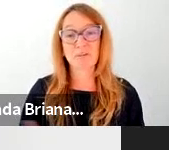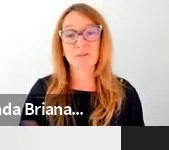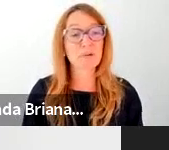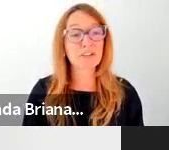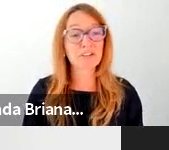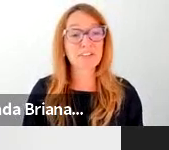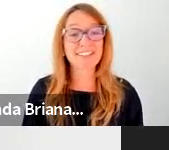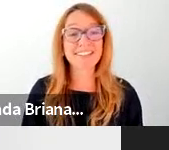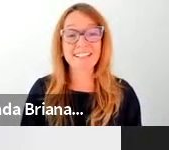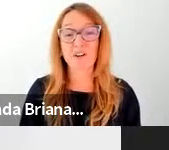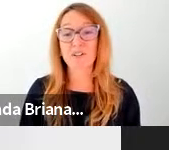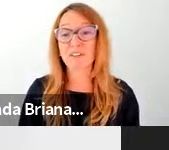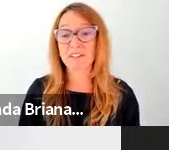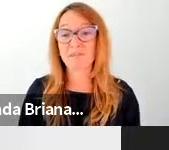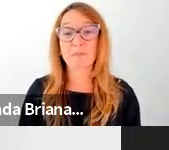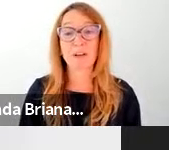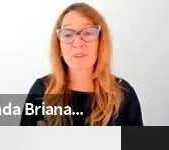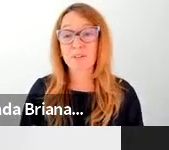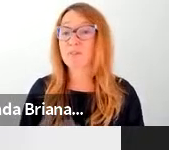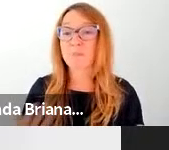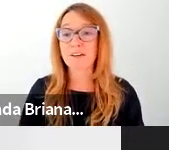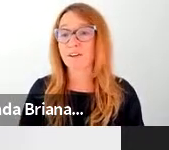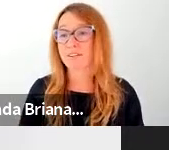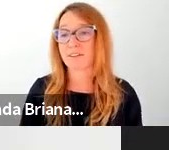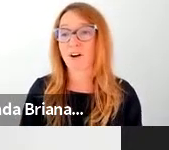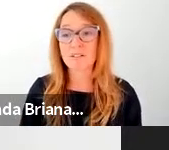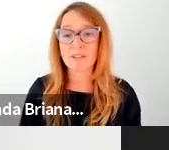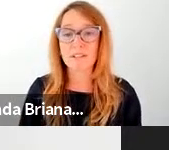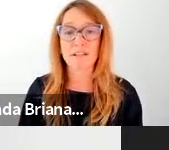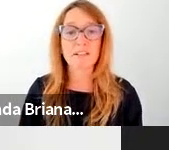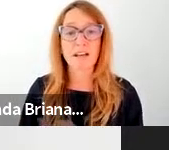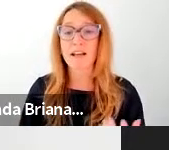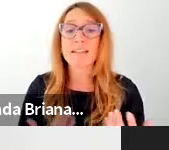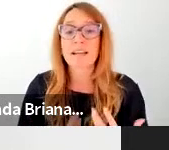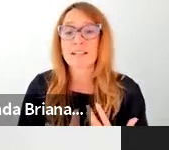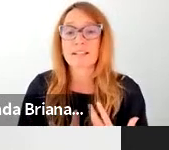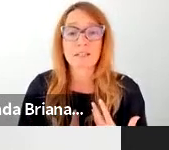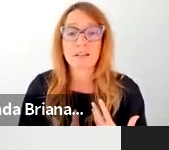A reminder it takes all of us from every background. All of us. I need allies in my